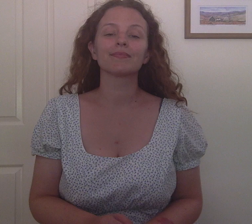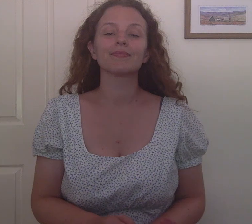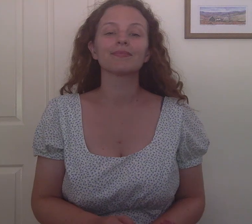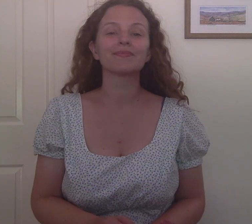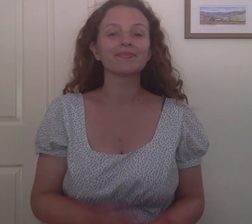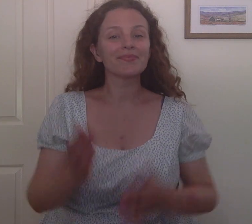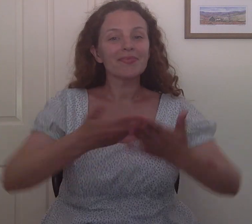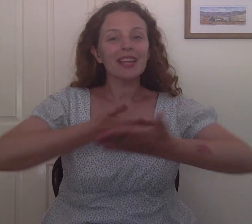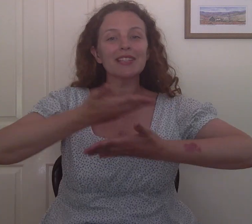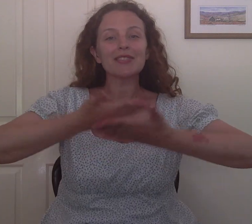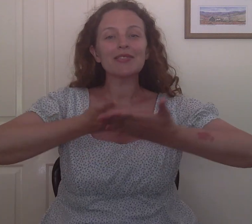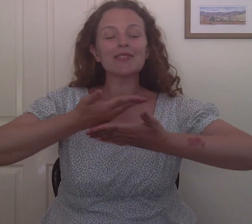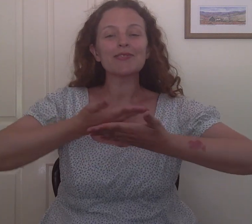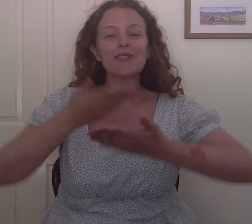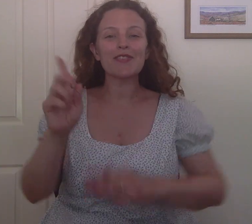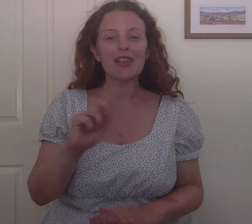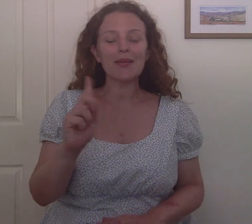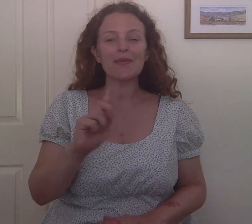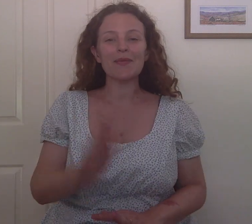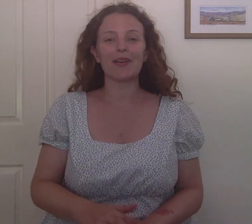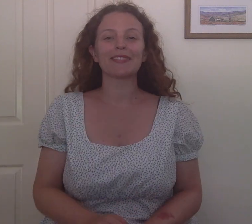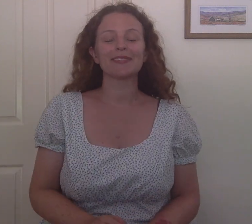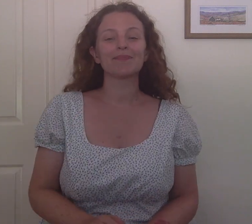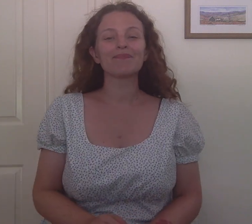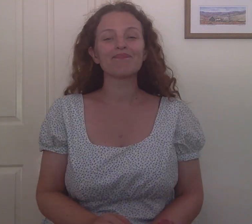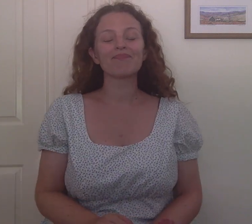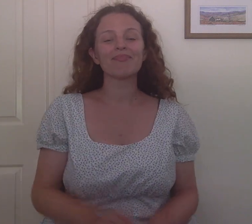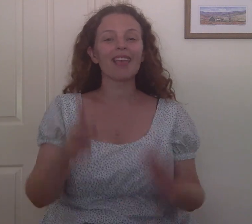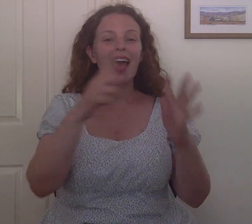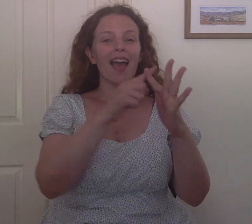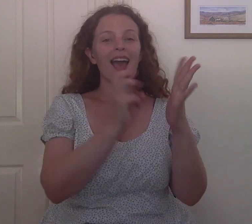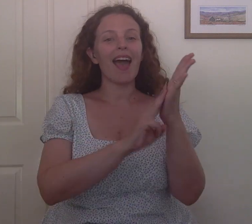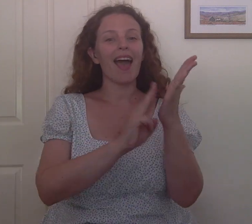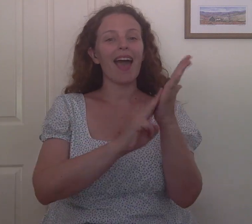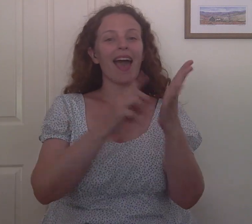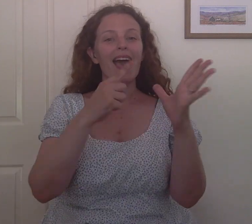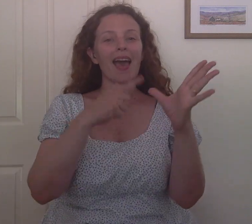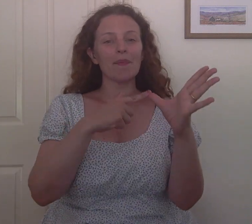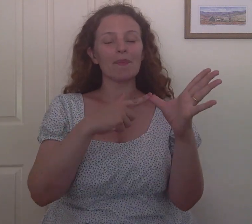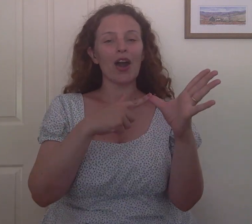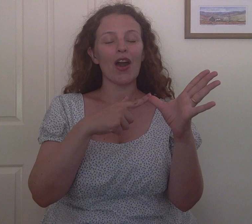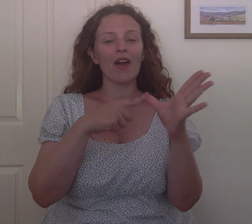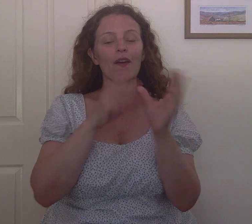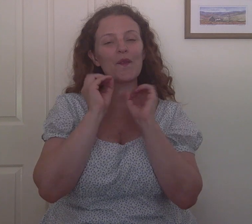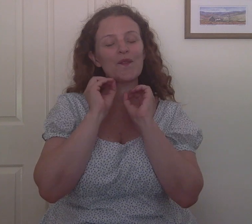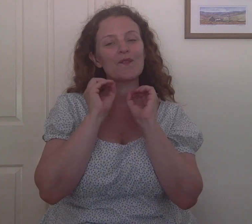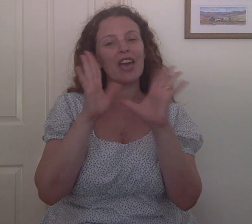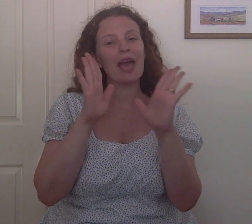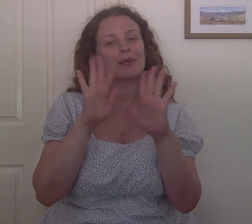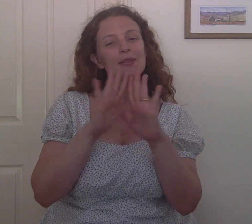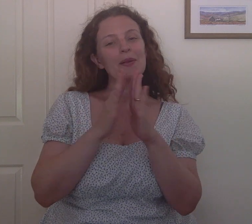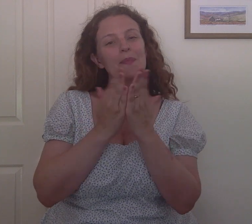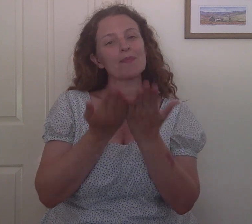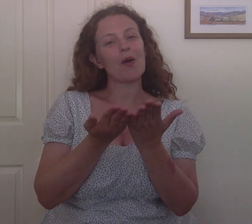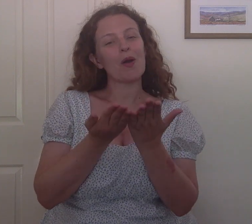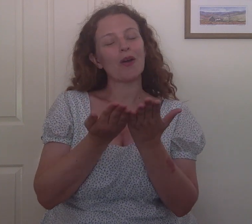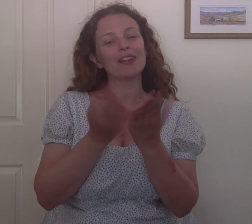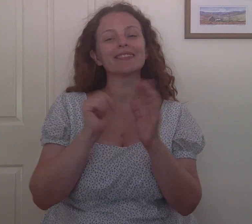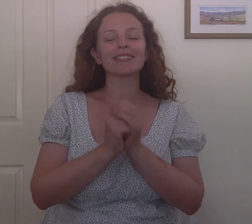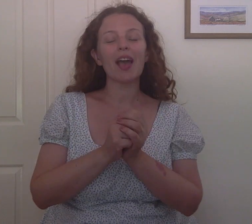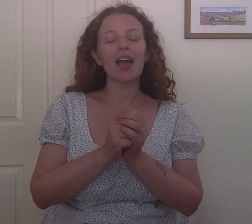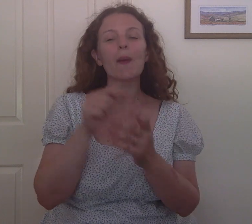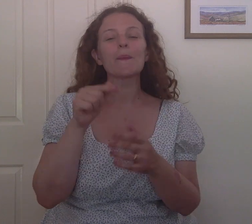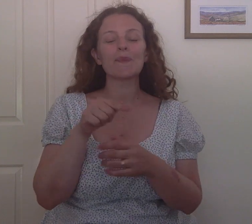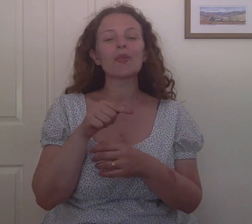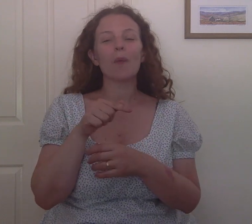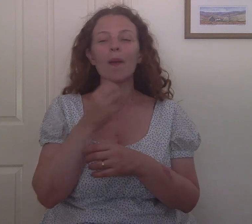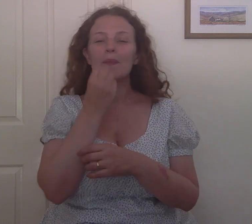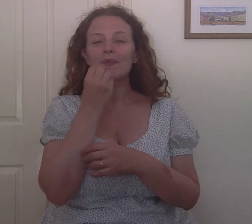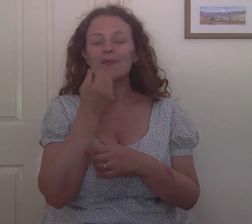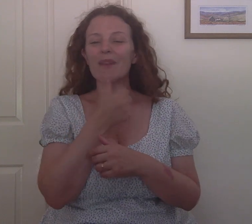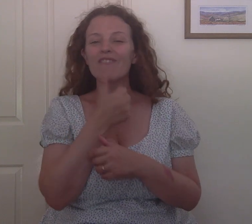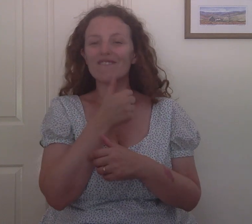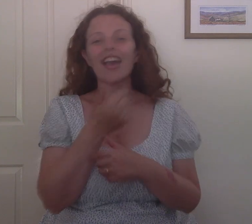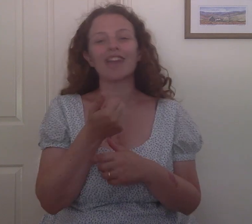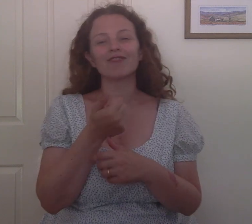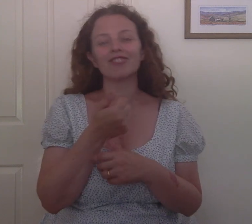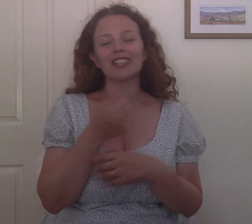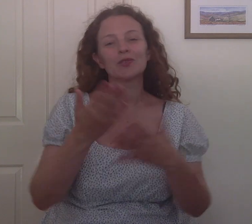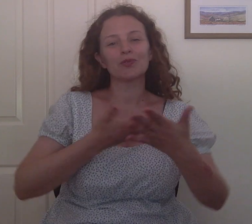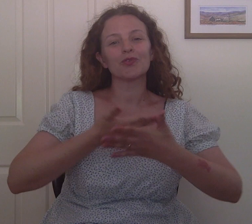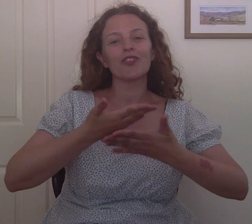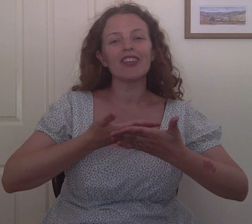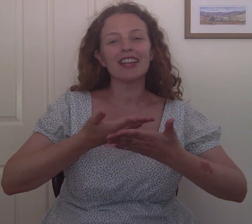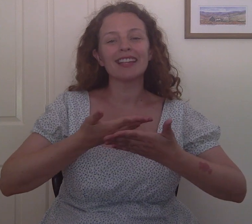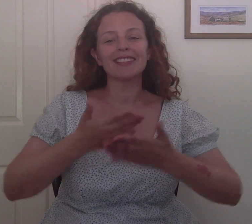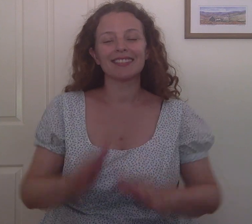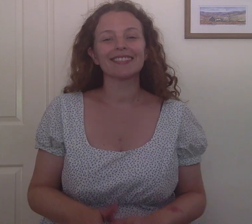The story today what? Emma. A famous book and one of my favourites.